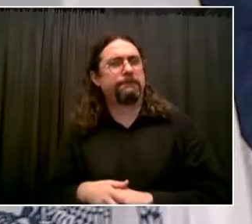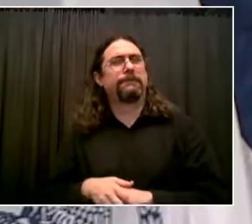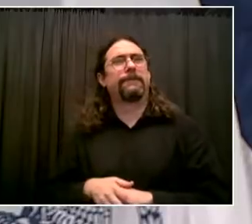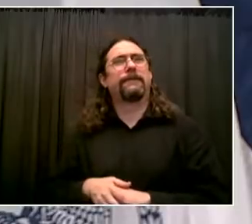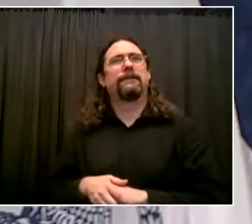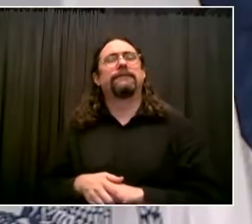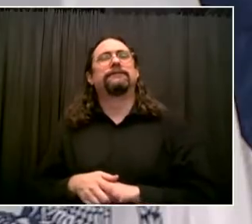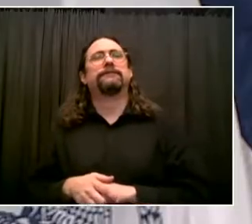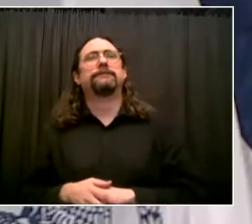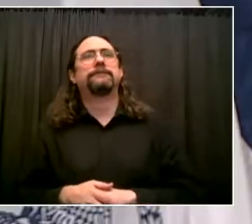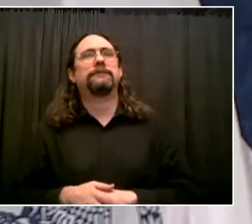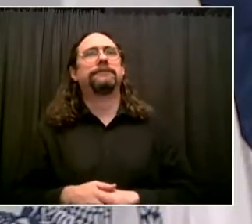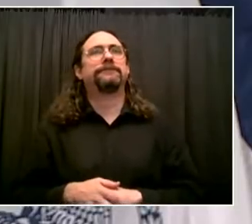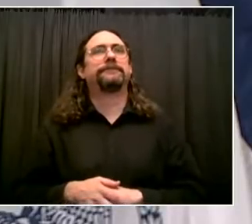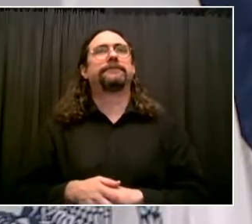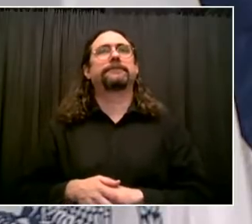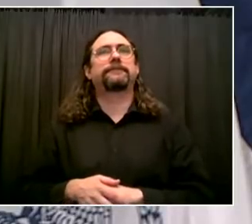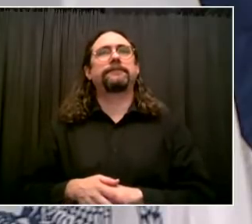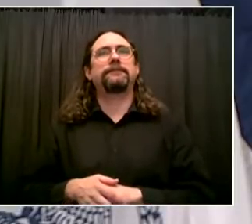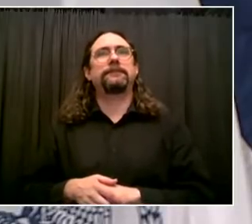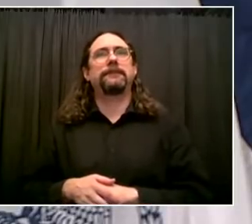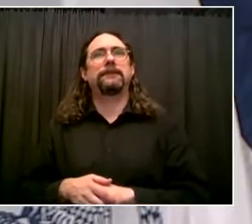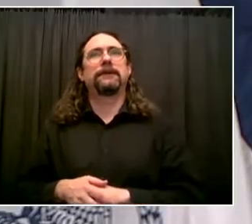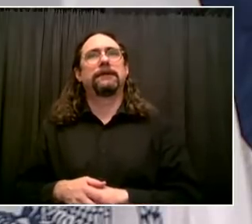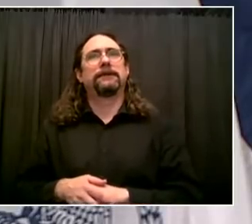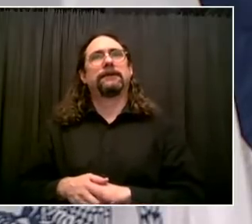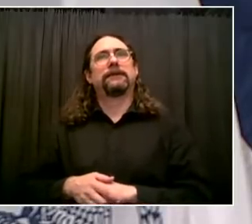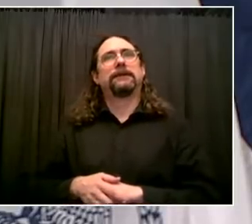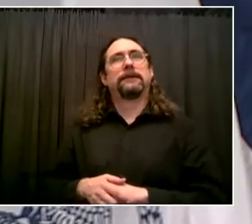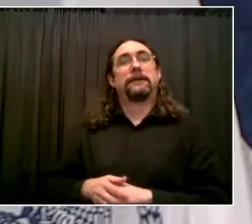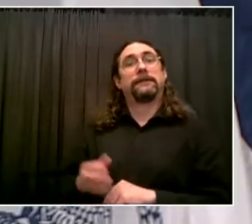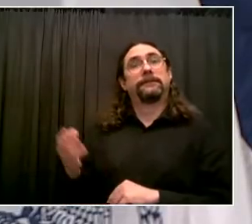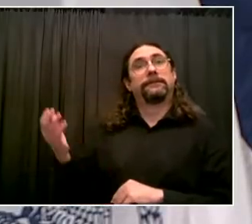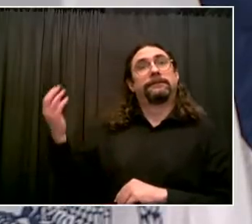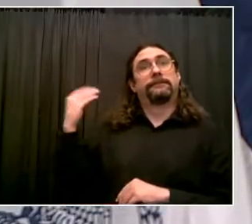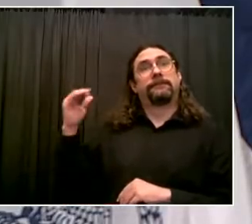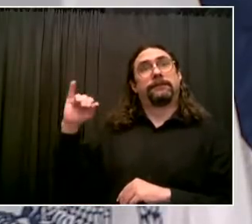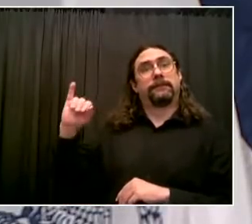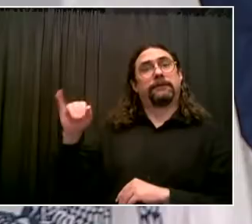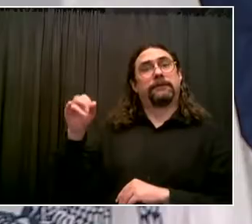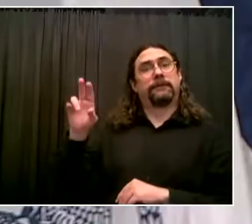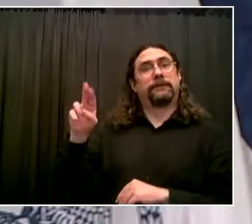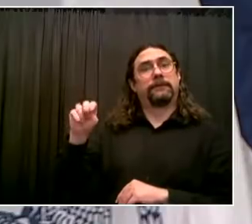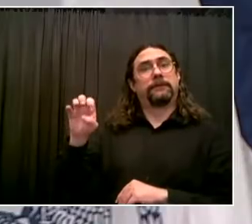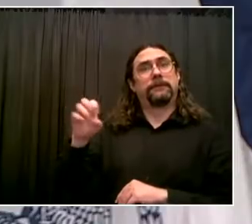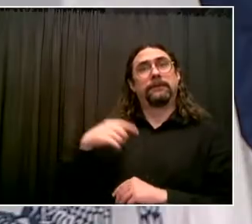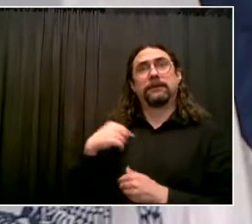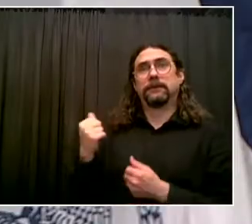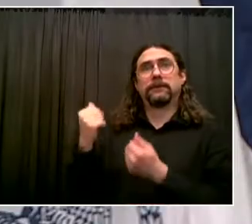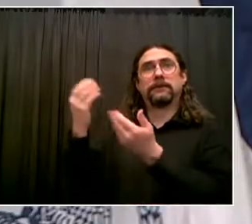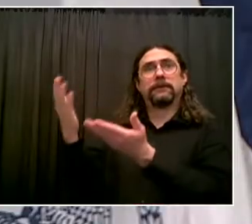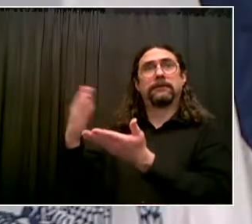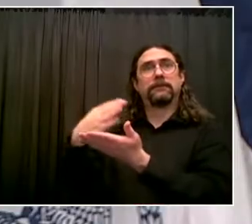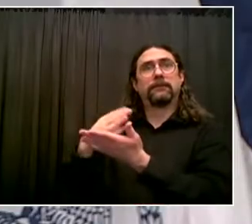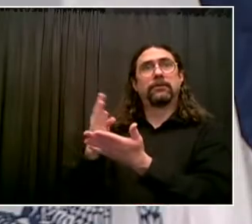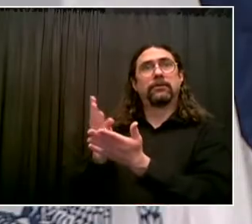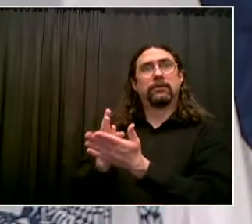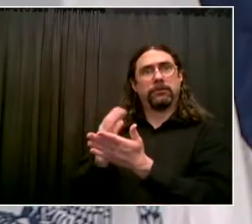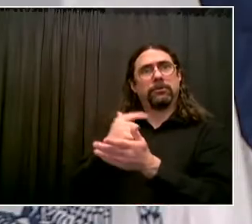IT'S A FAIR QUESTI.ON